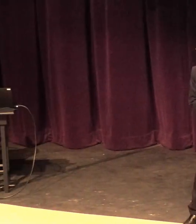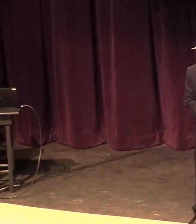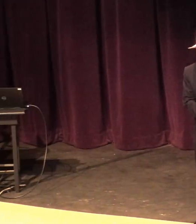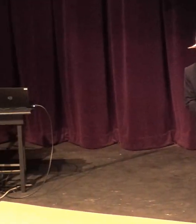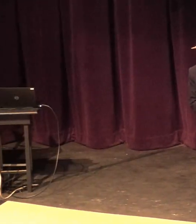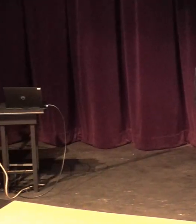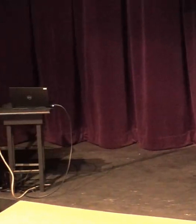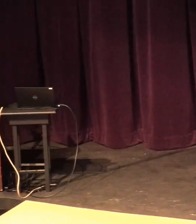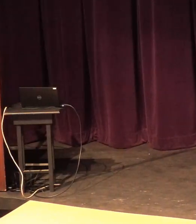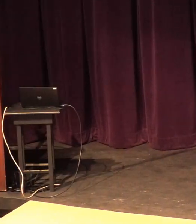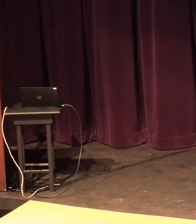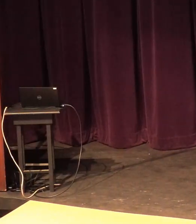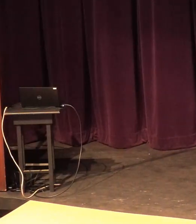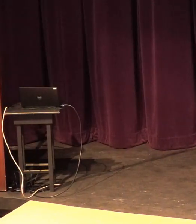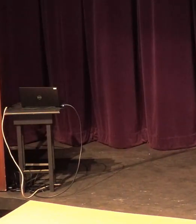I manage what when that happens but we